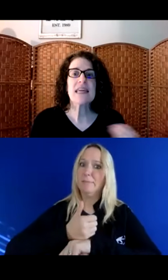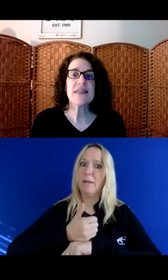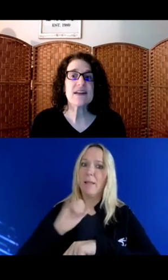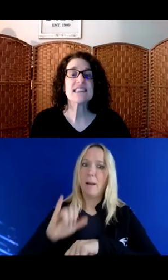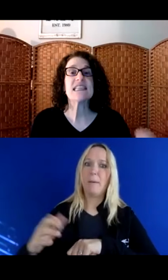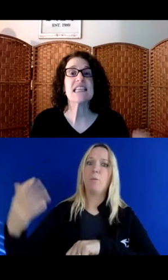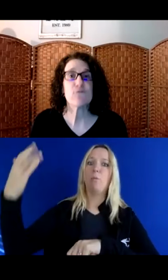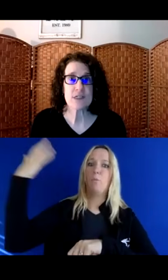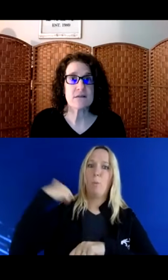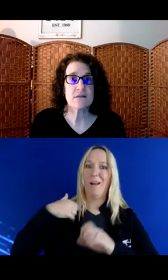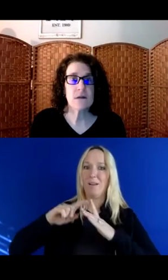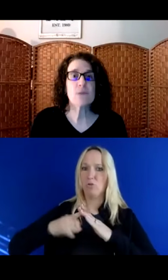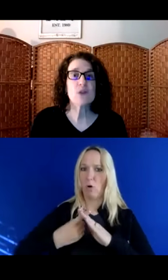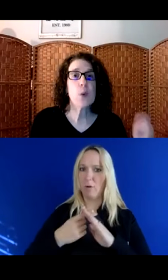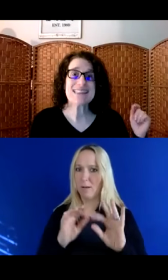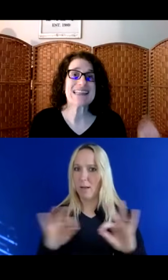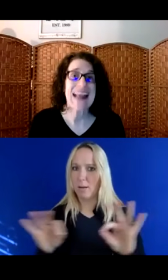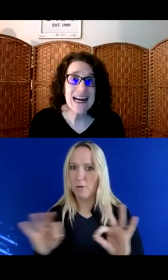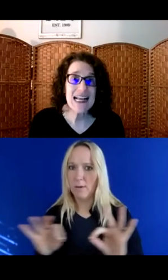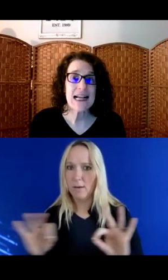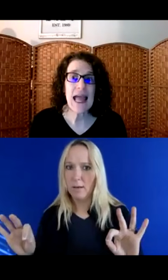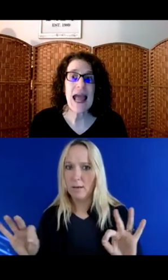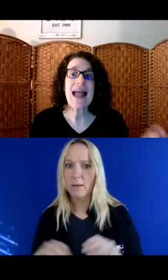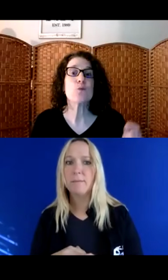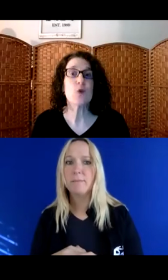Length is the difference between scanning and reading.